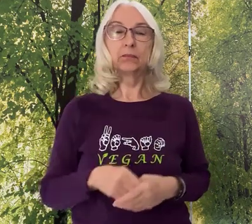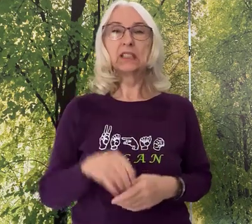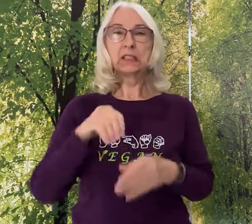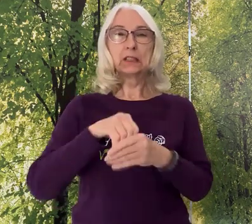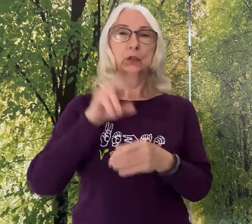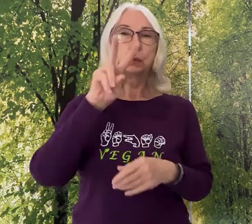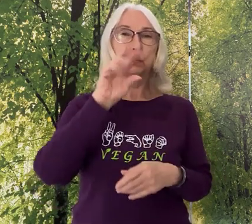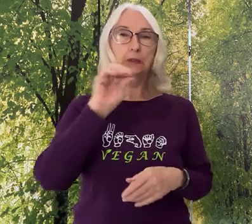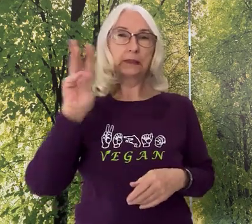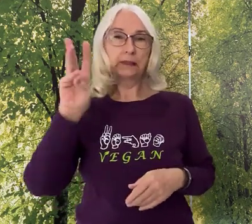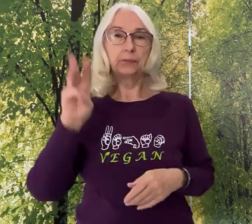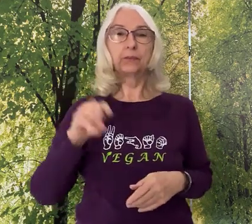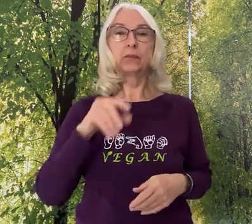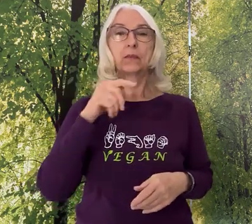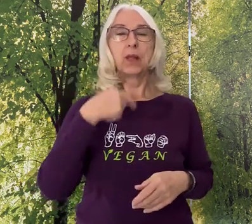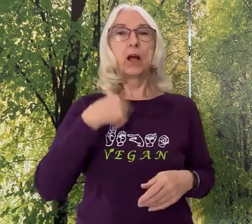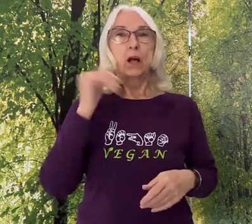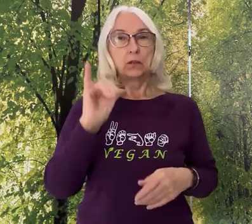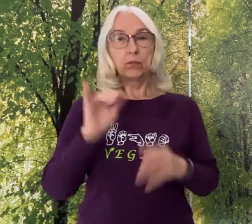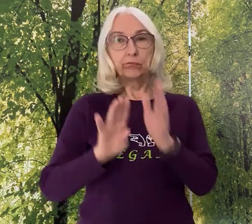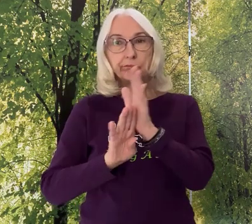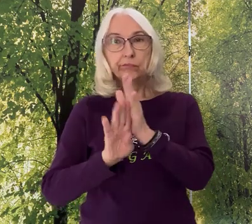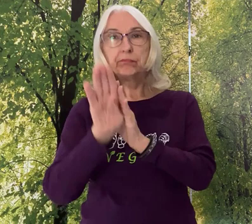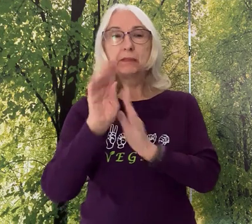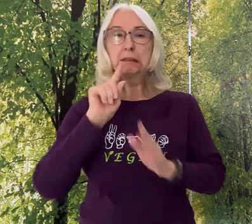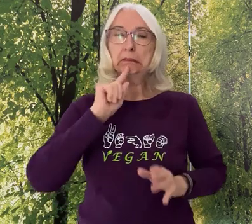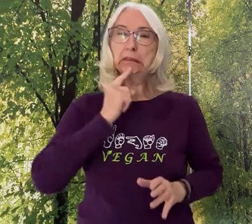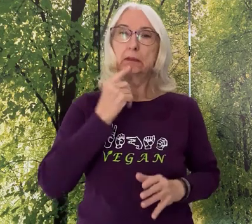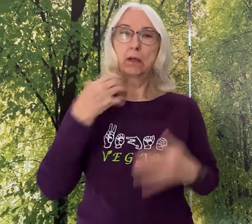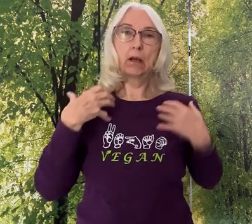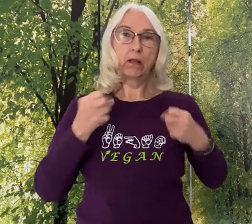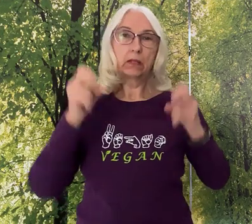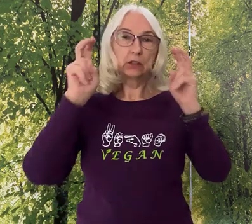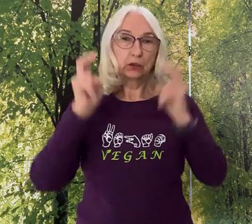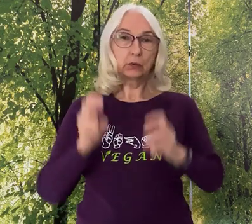In 2006, I also developed a severe health issue.